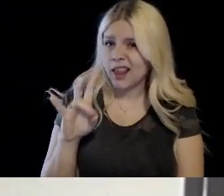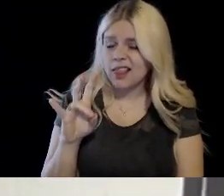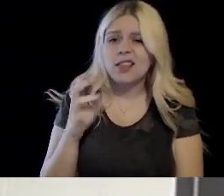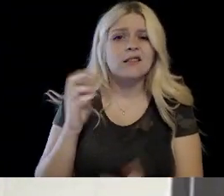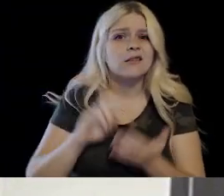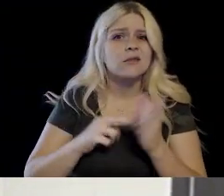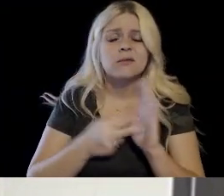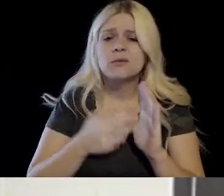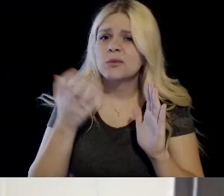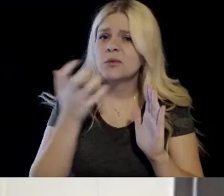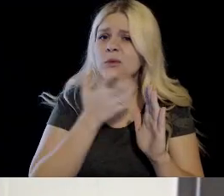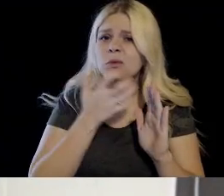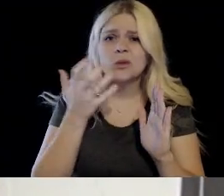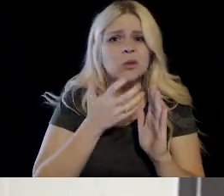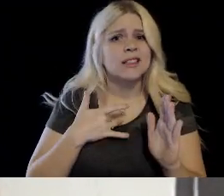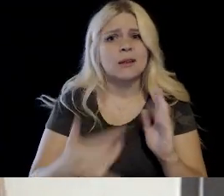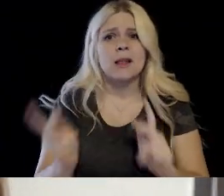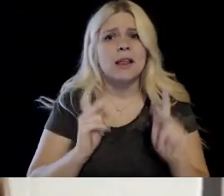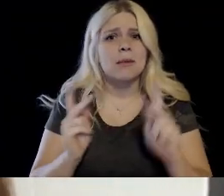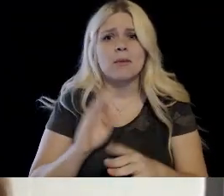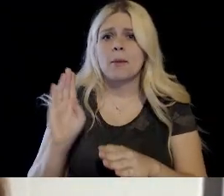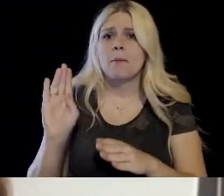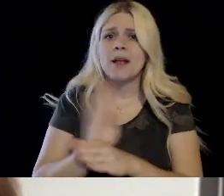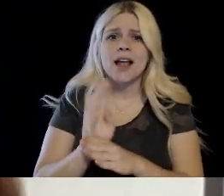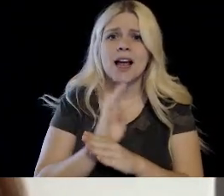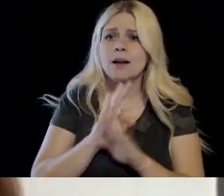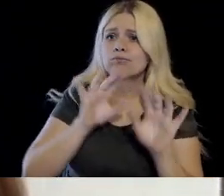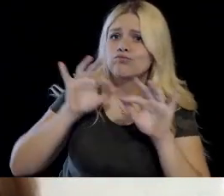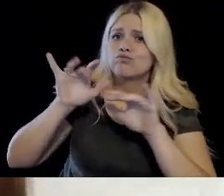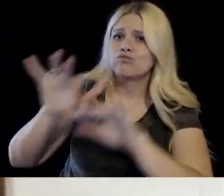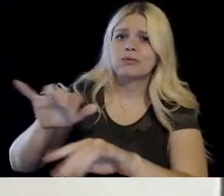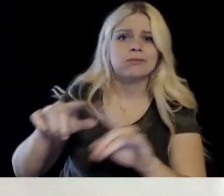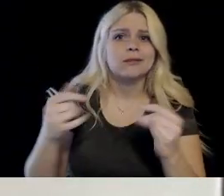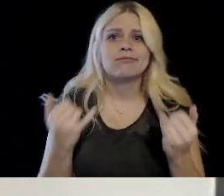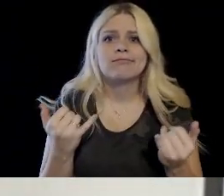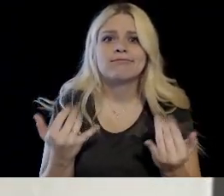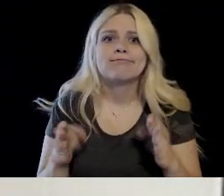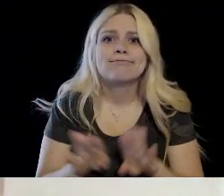So, it's usually the kickoff to our busy season. And that money is what helps us survive the